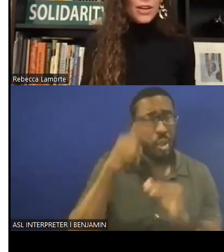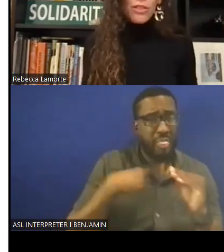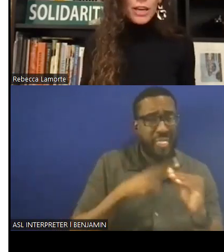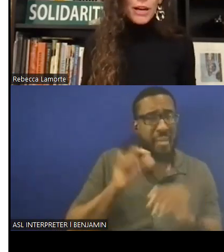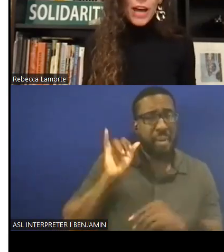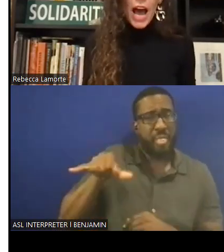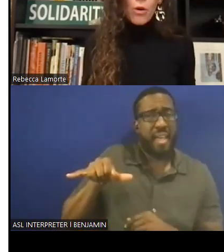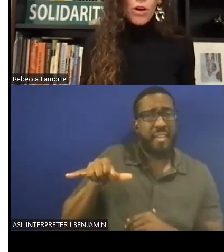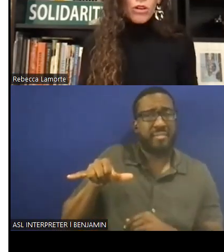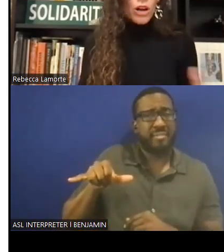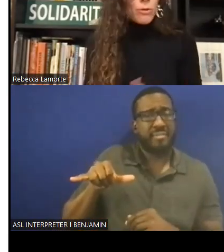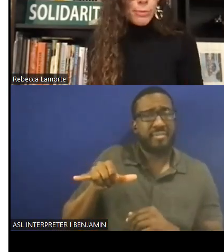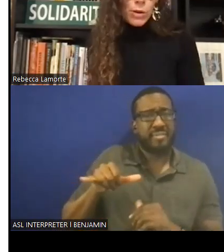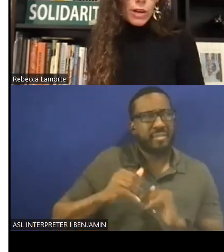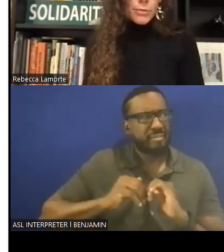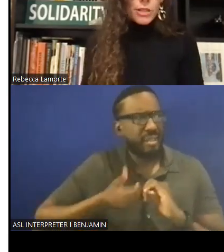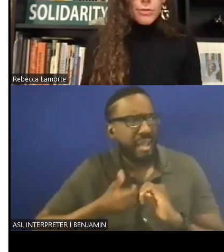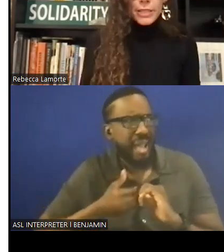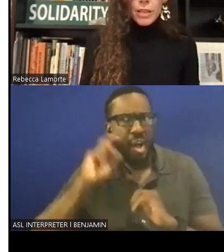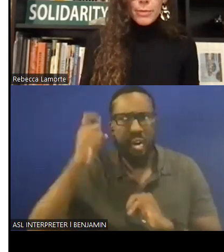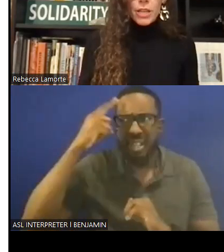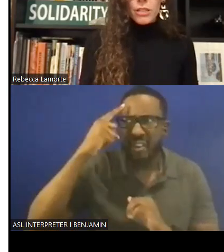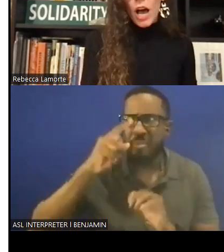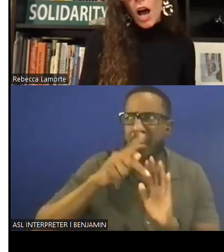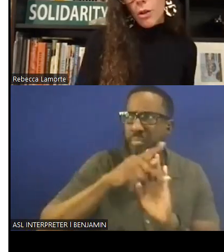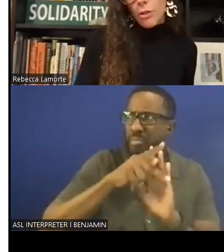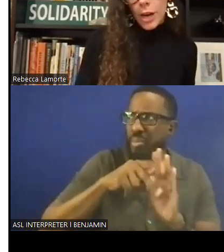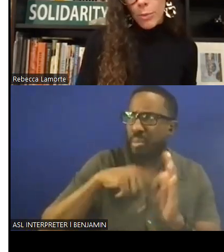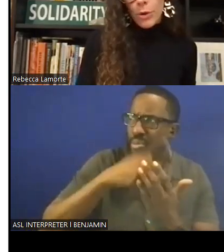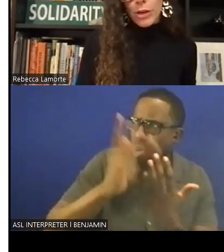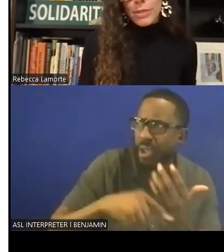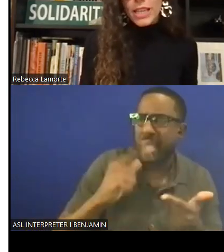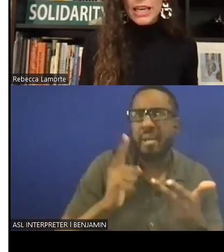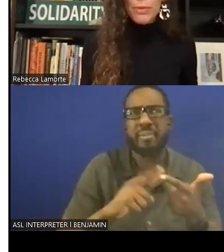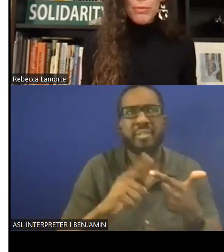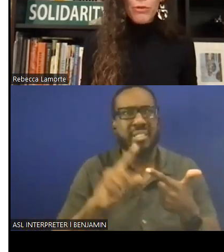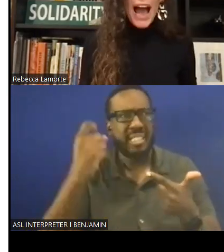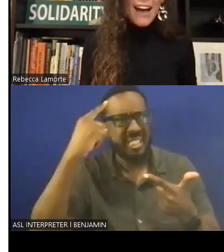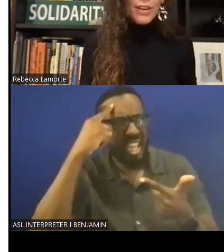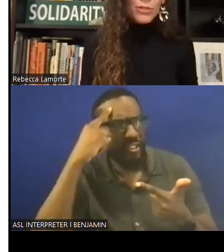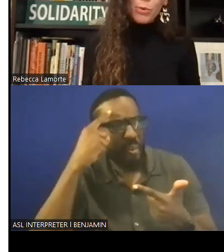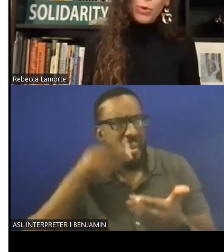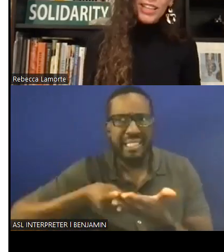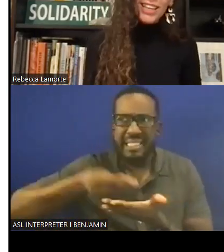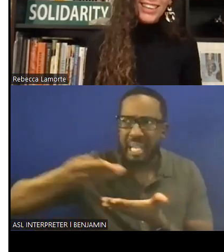They don't think about how government programs, government subsidies, healthcare programs can keep people from having the support they need,